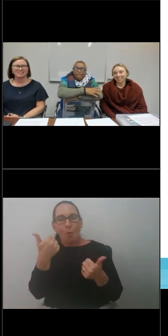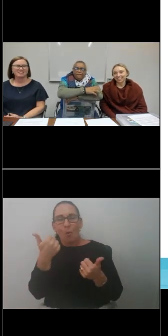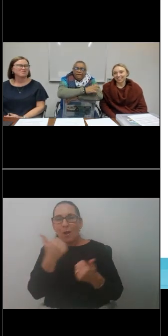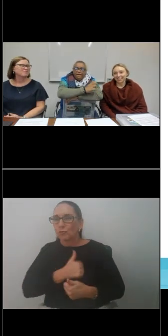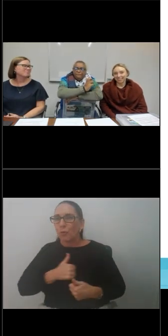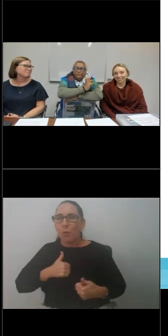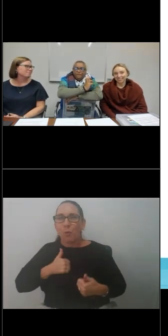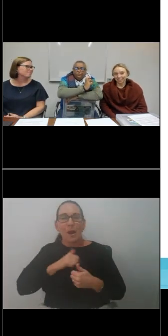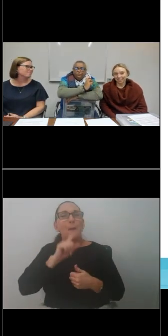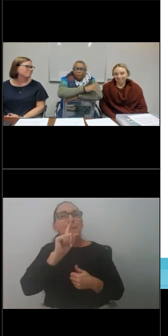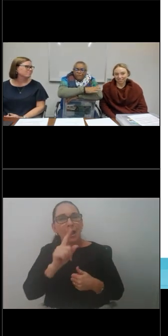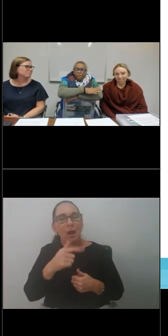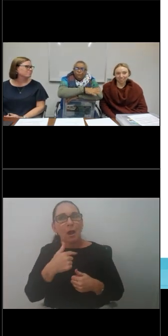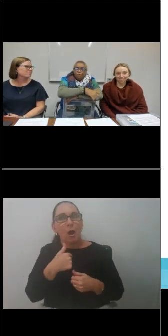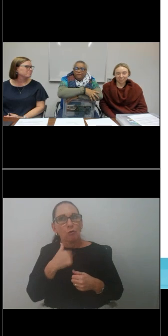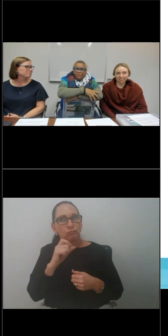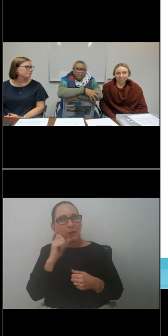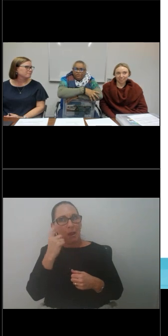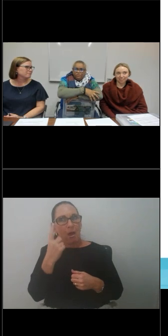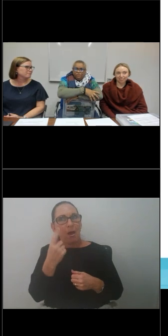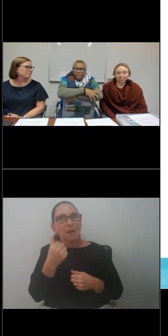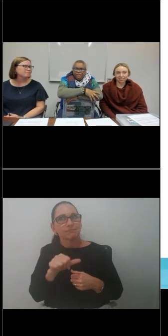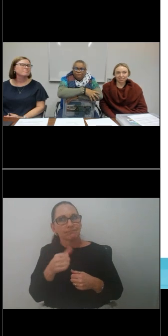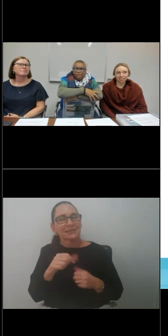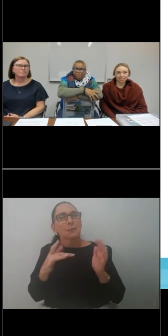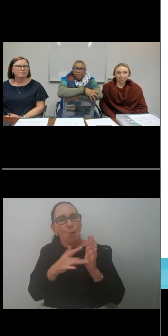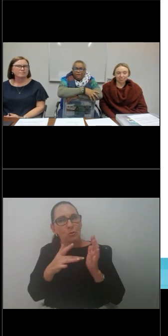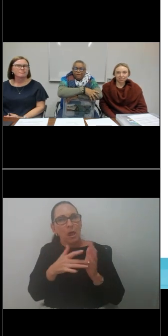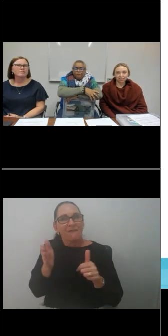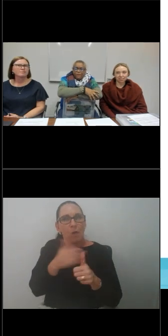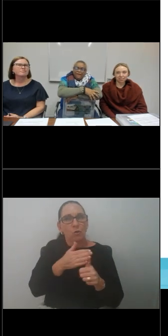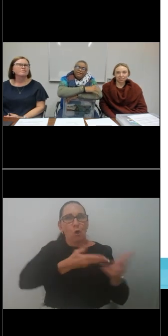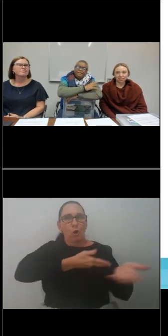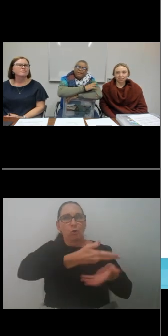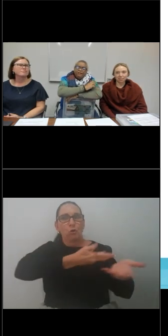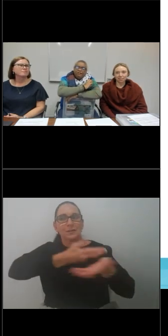that um it was really important that we did that consultation because it meant we asked now I get